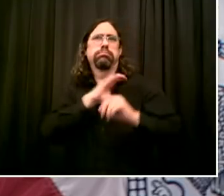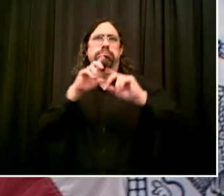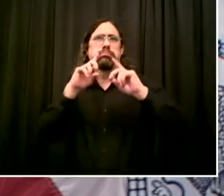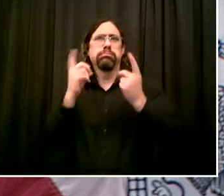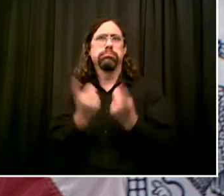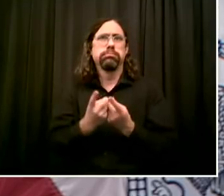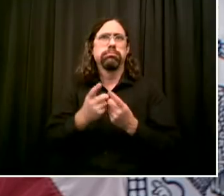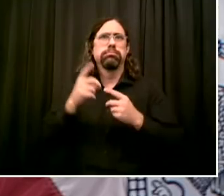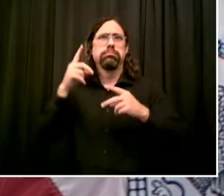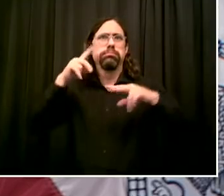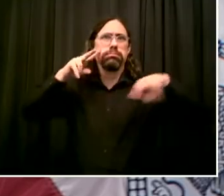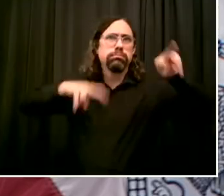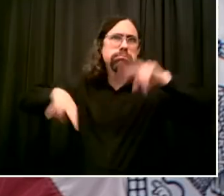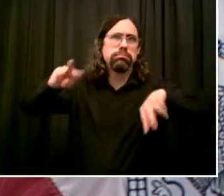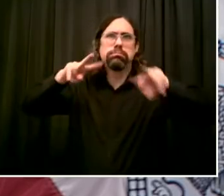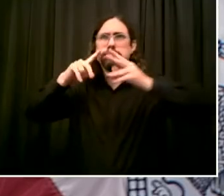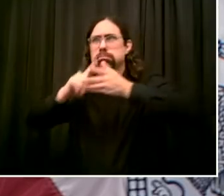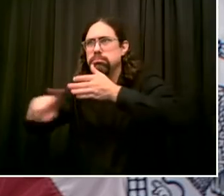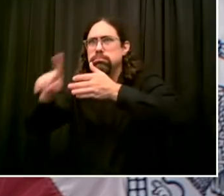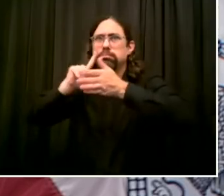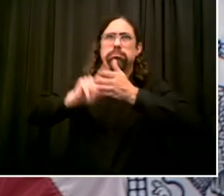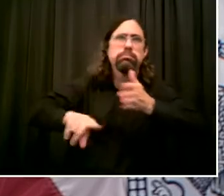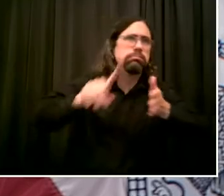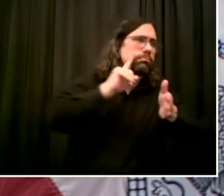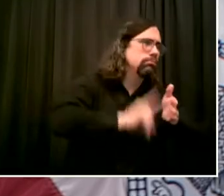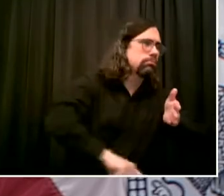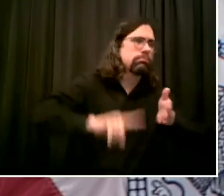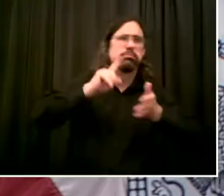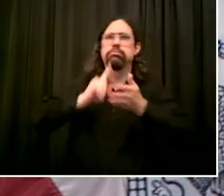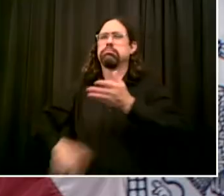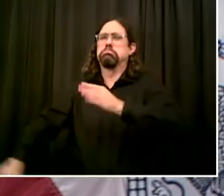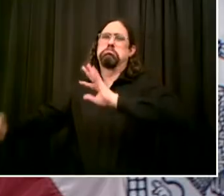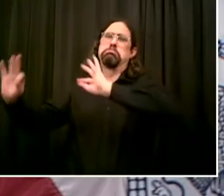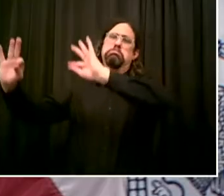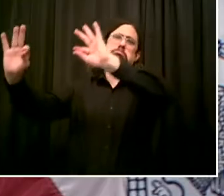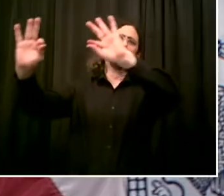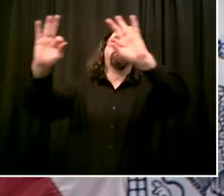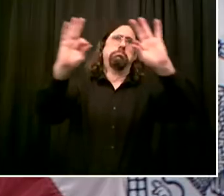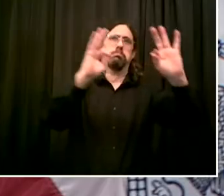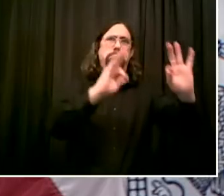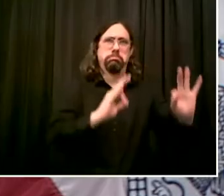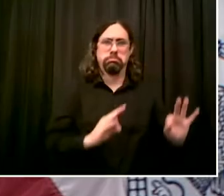PARTICULARLY THE SHERIFF'S OFFICE AND CONSTANTLY DOCUMENT THE LEVELS OF COMPLIANCE WHICH